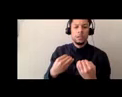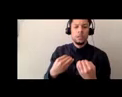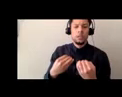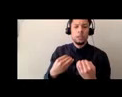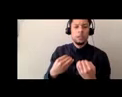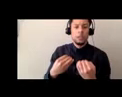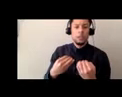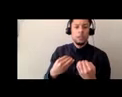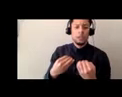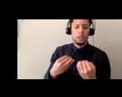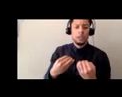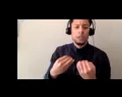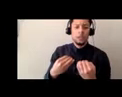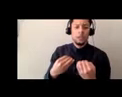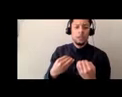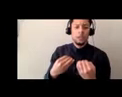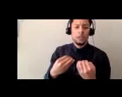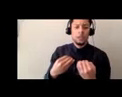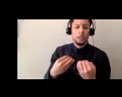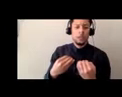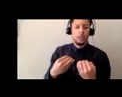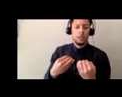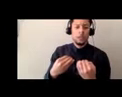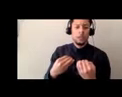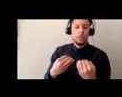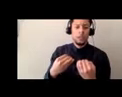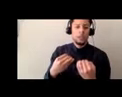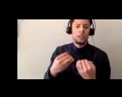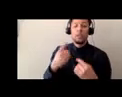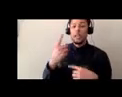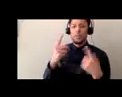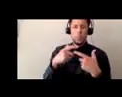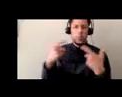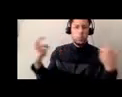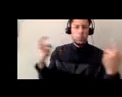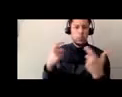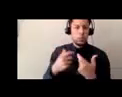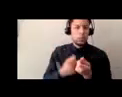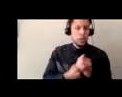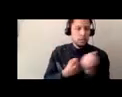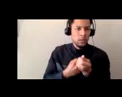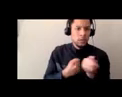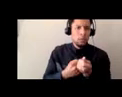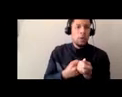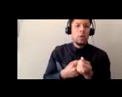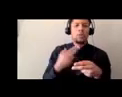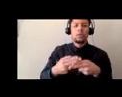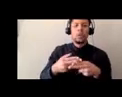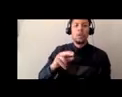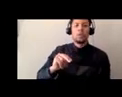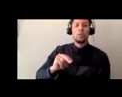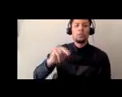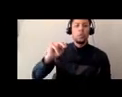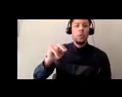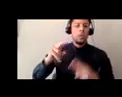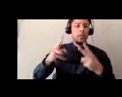and go affordability. And they've been participants in our DAN activities quite actively.